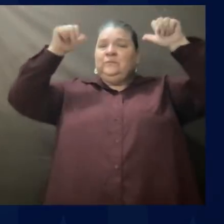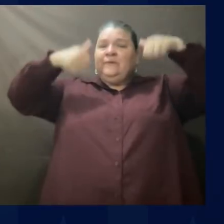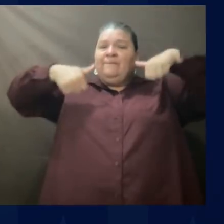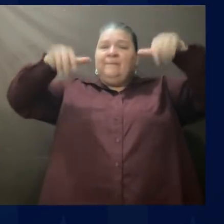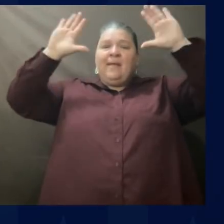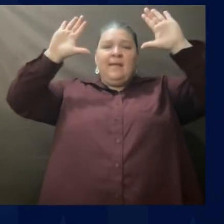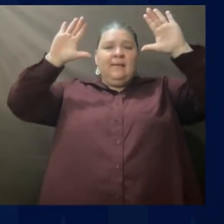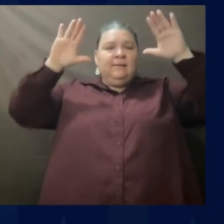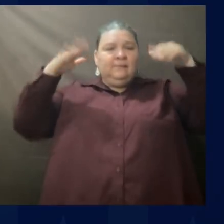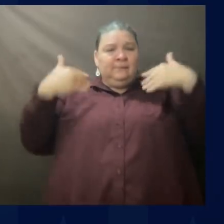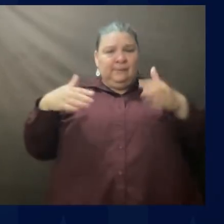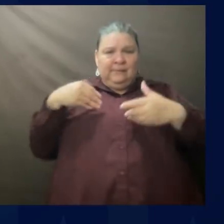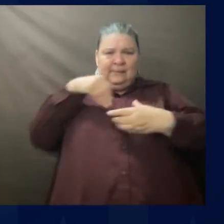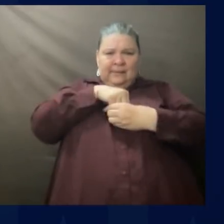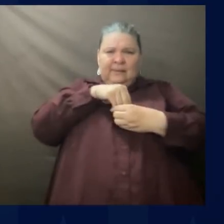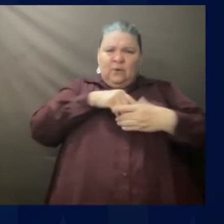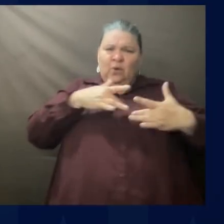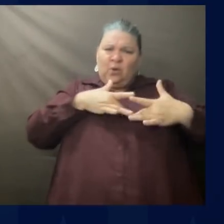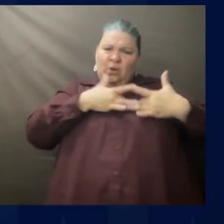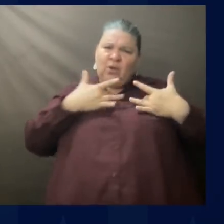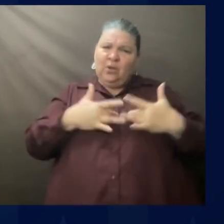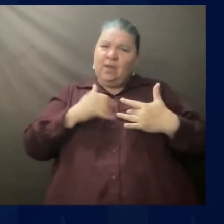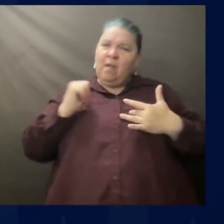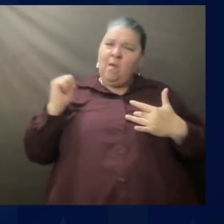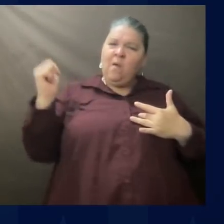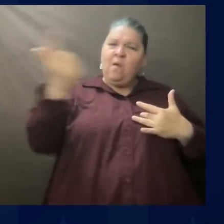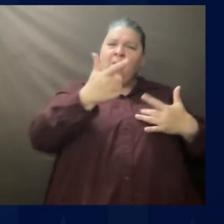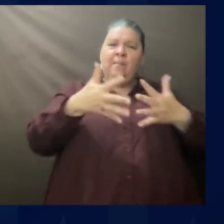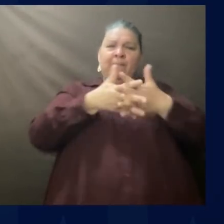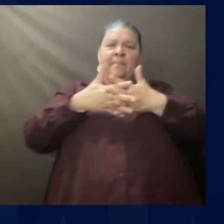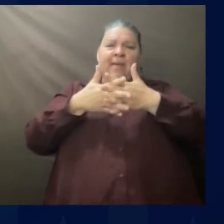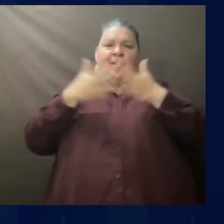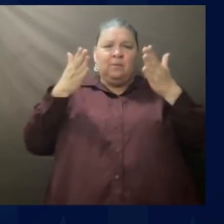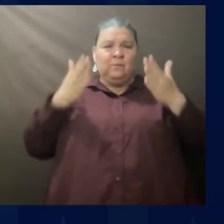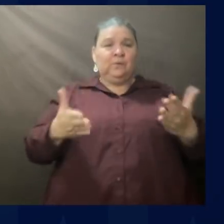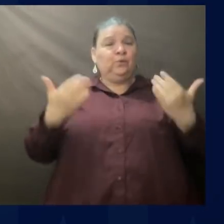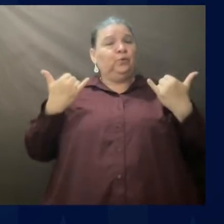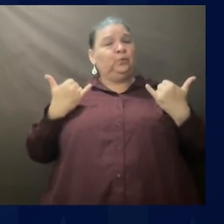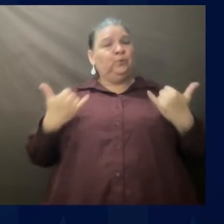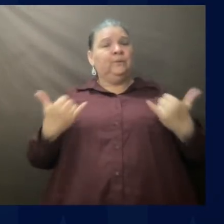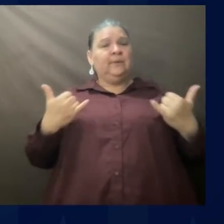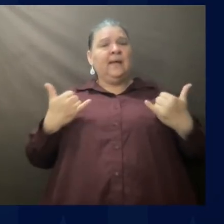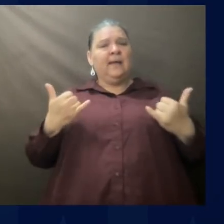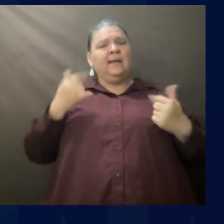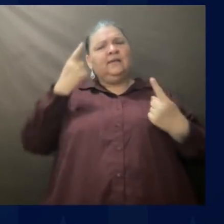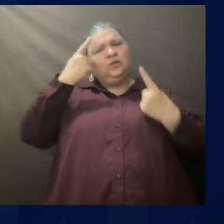On this day reflect on the parents who grow up without the comfort of their child.